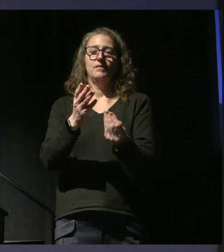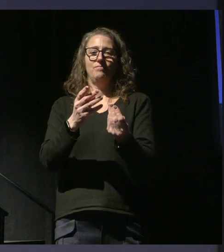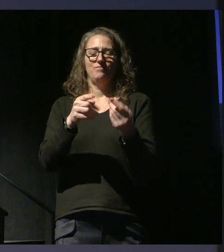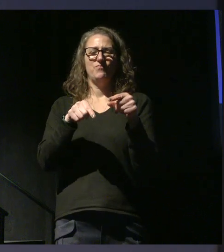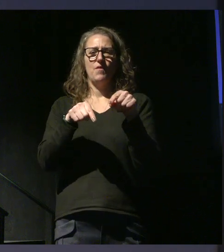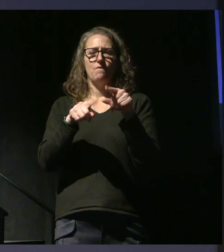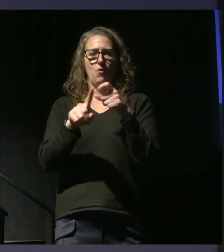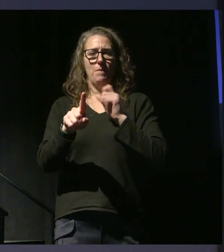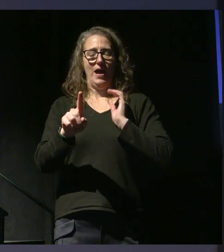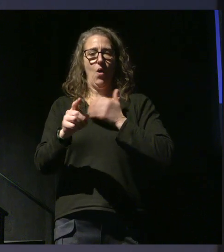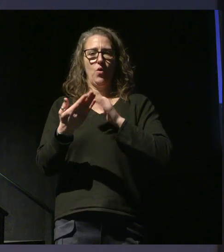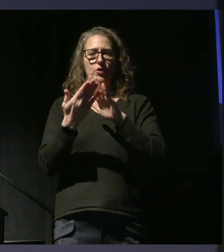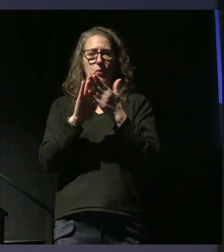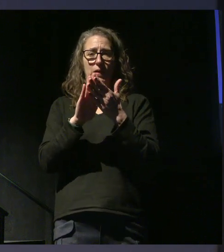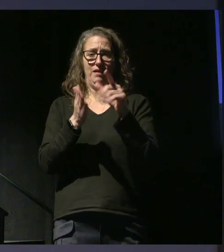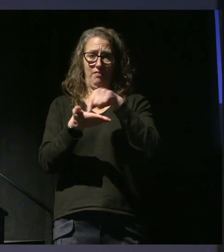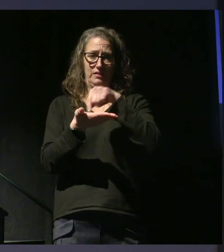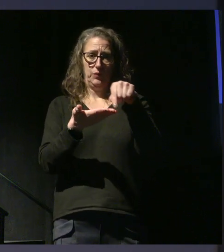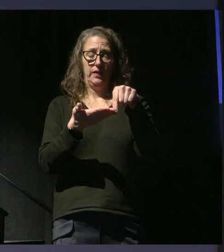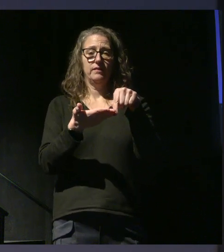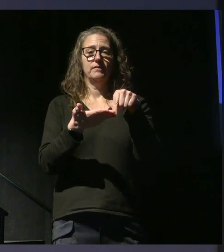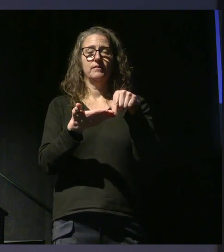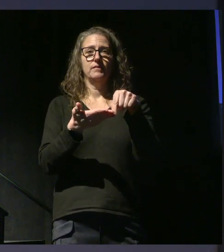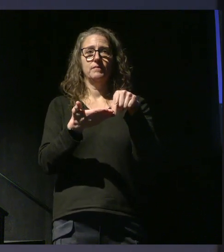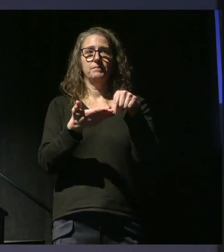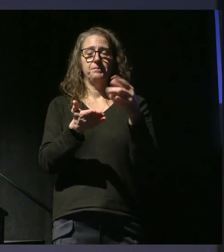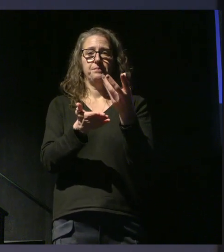this week with the passing of the singular